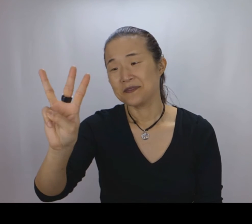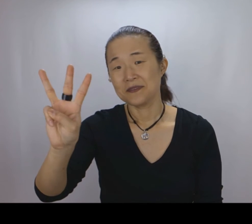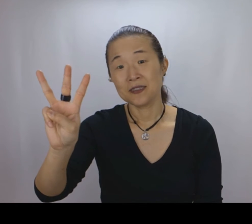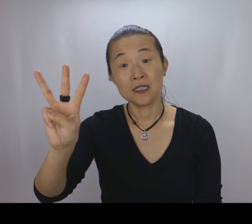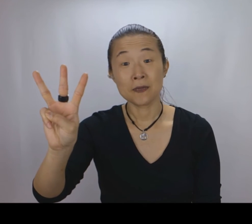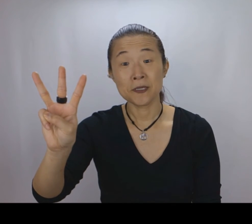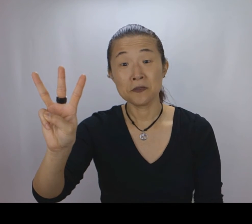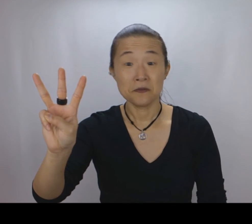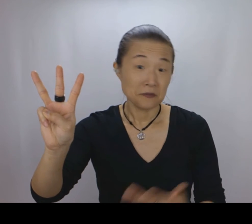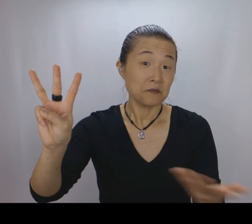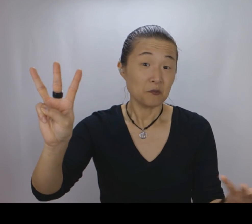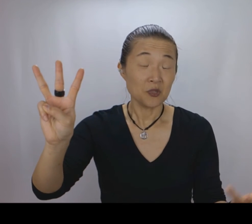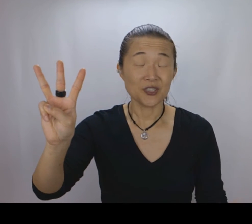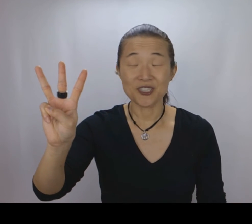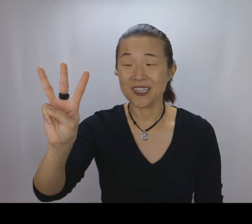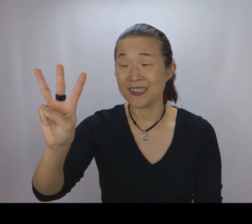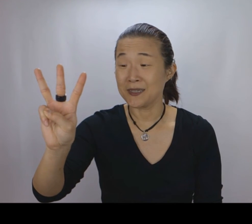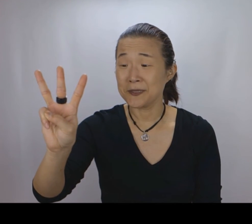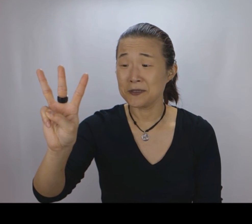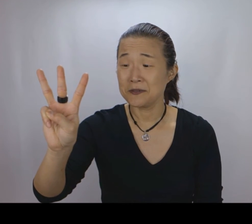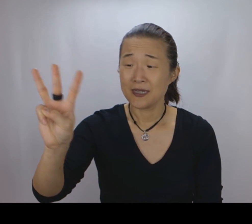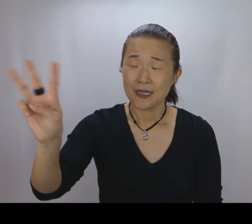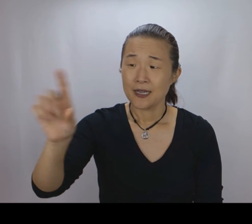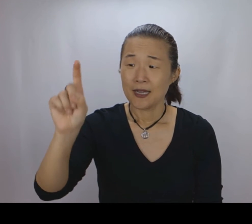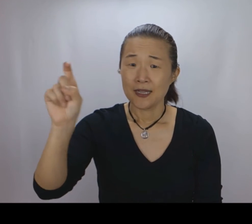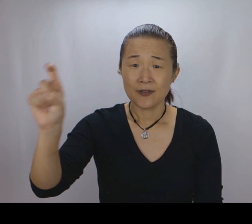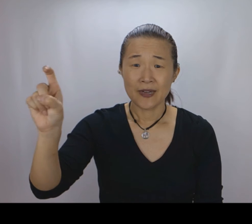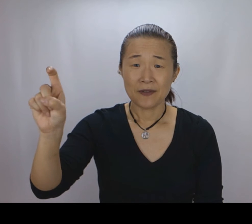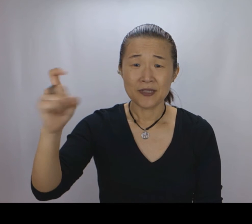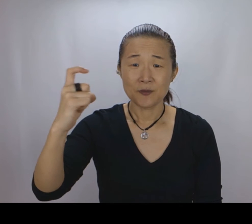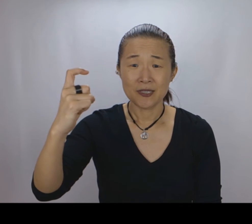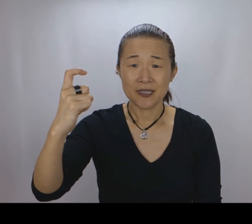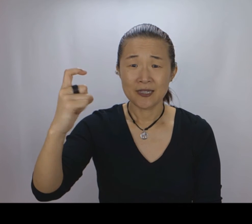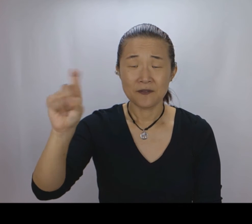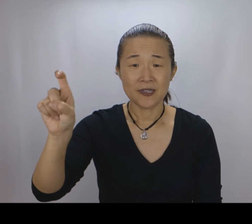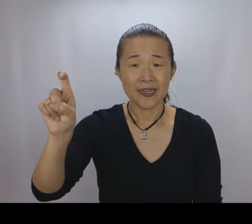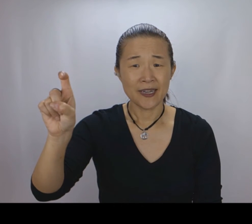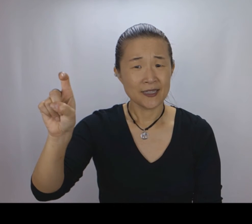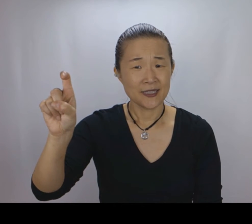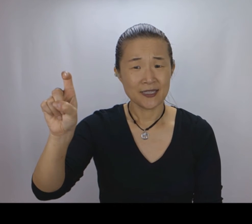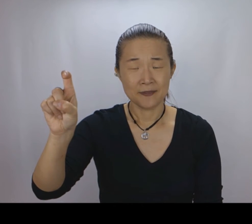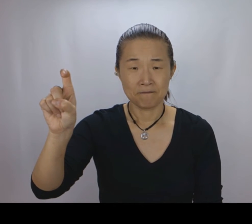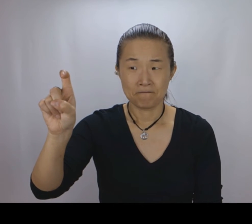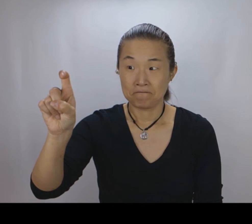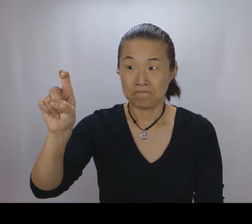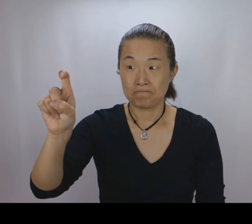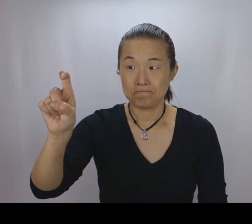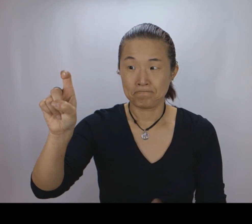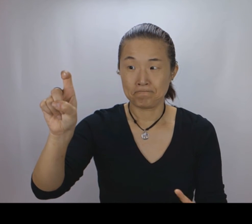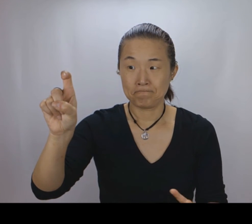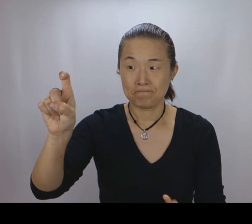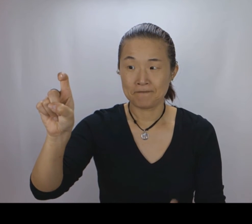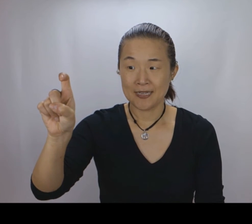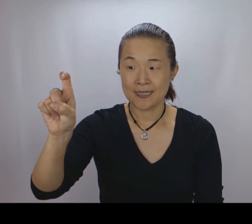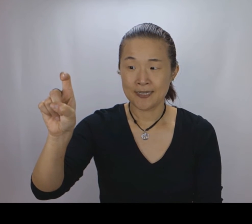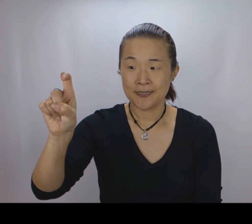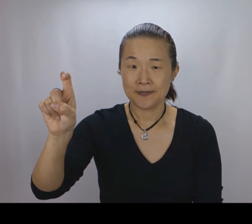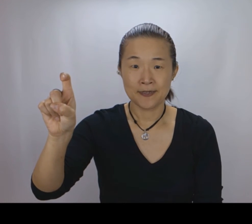"W" looks just like "W." And then we have this weird thing for "X"